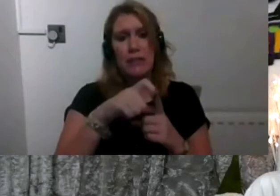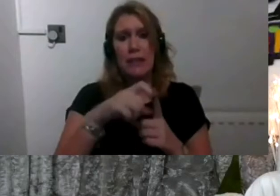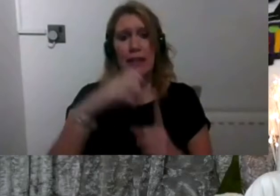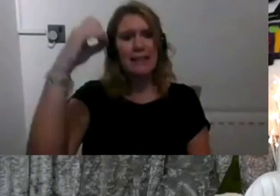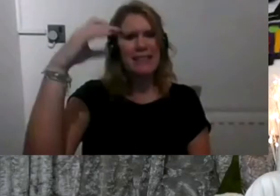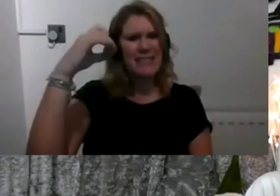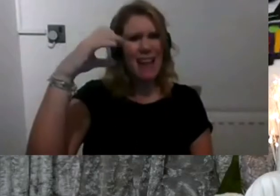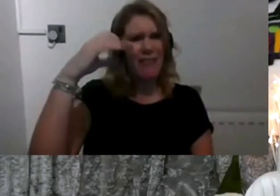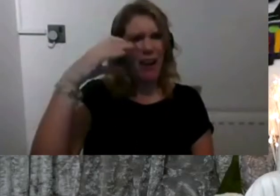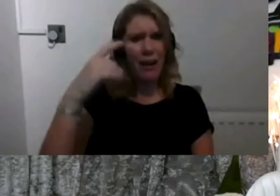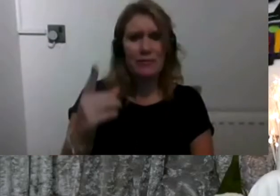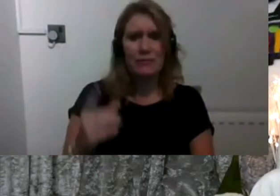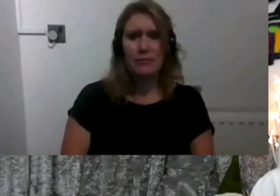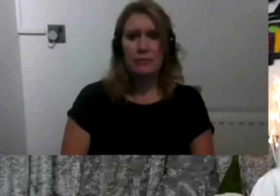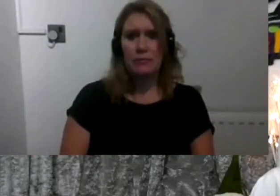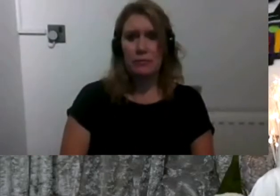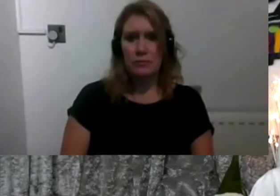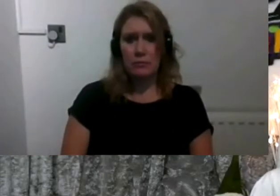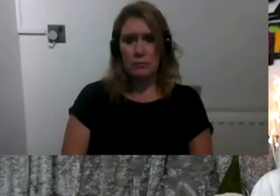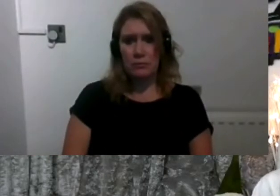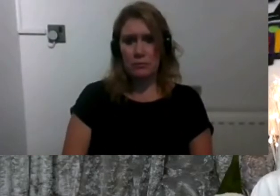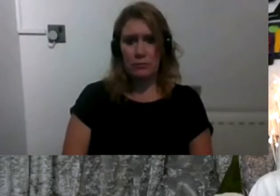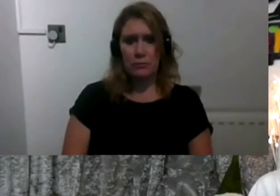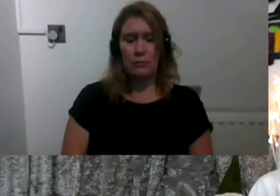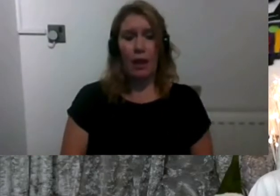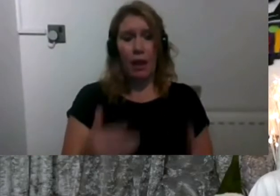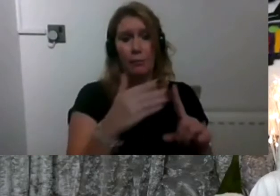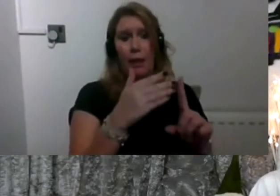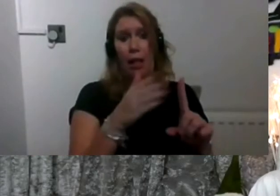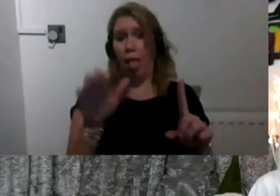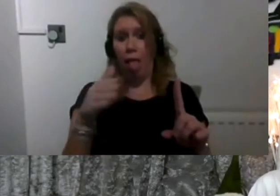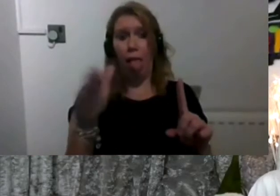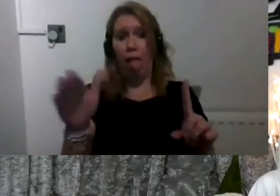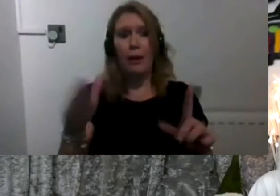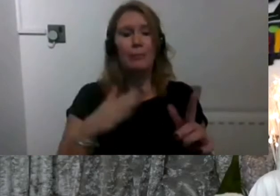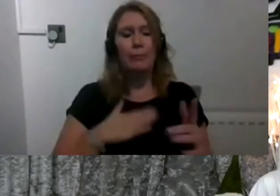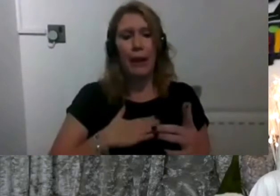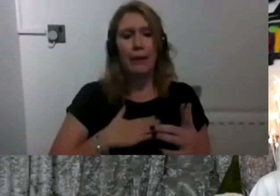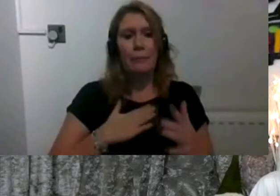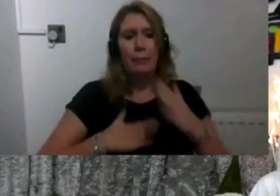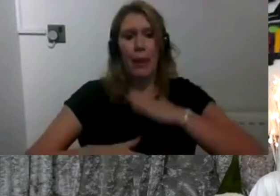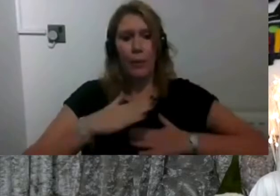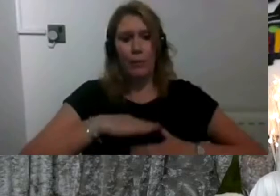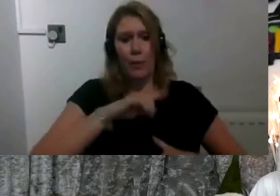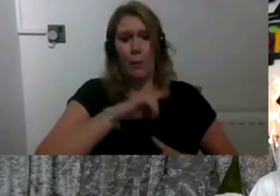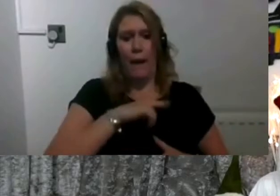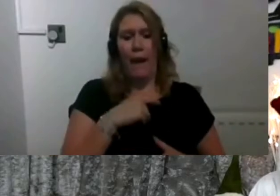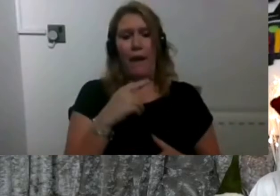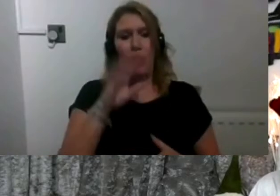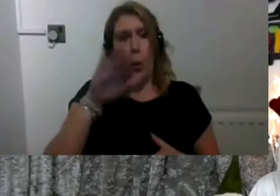want to, I am slightly going out of order now but bear with me, I have got everybody's names, Sterre did you want to